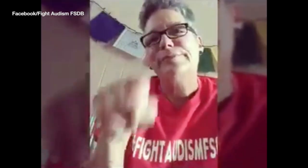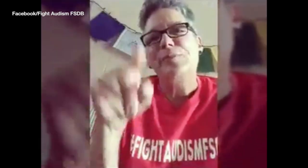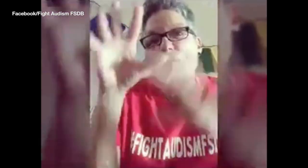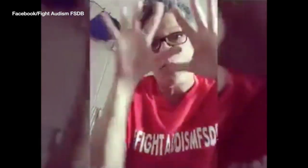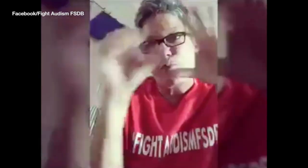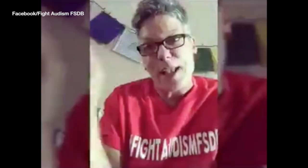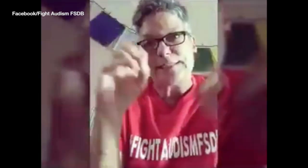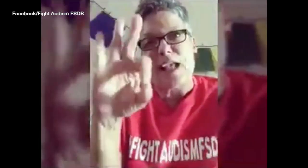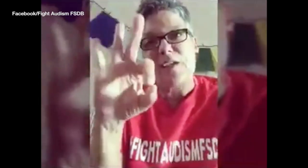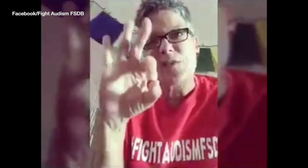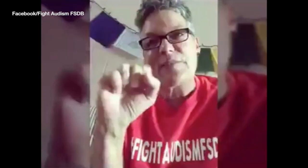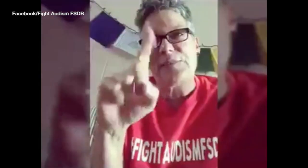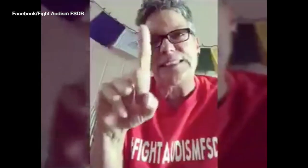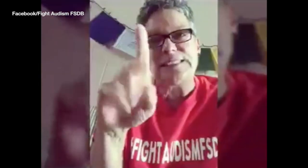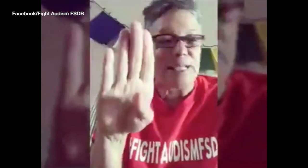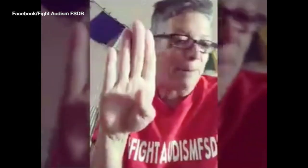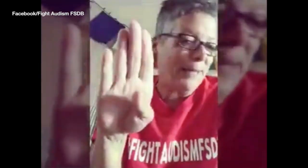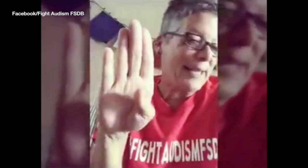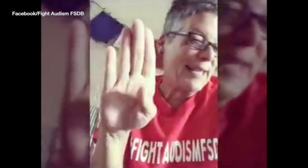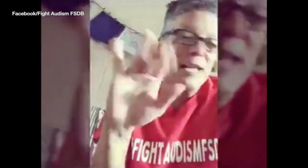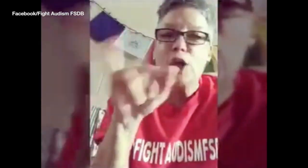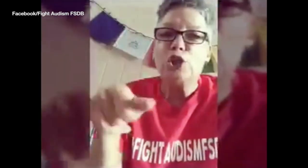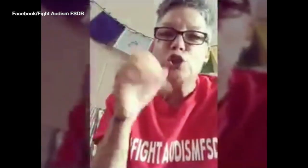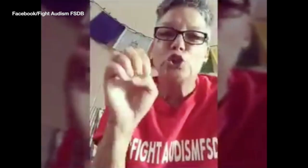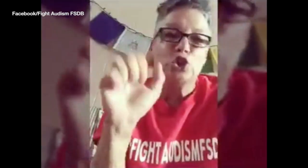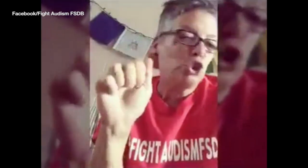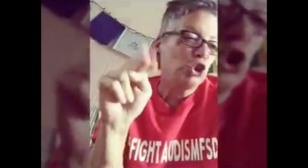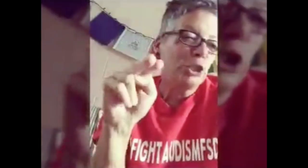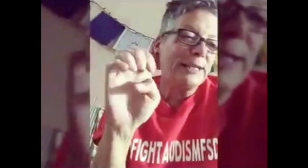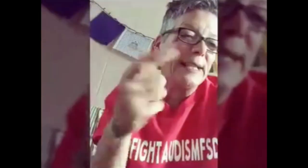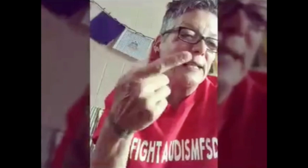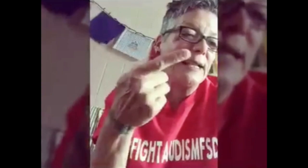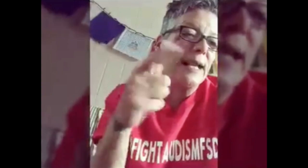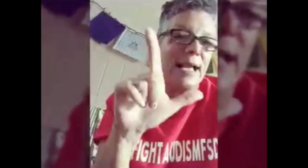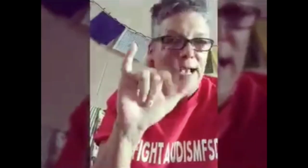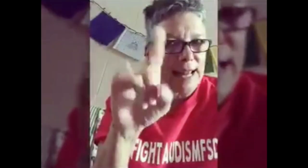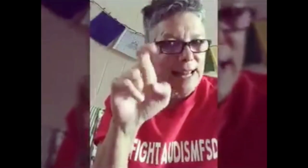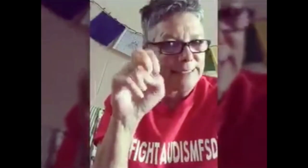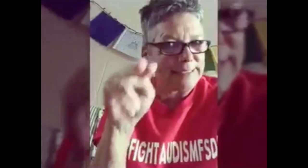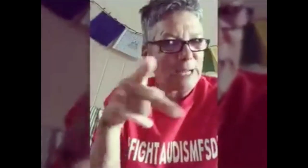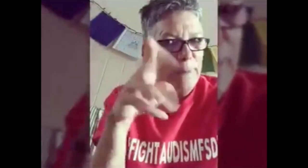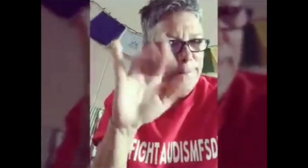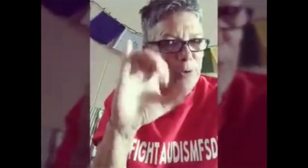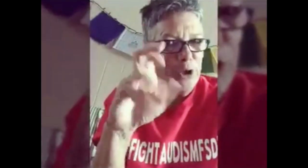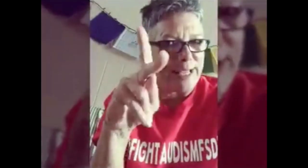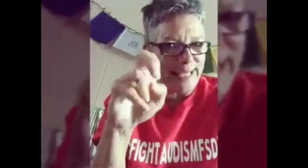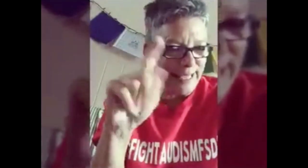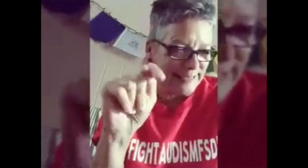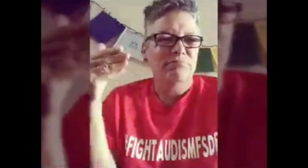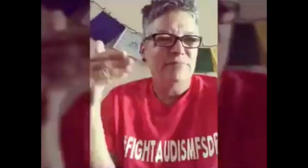The Superintendent of FSDB, Dr. Jeanne Glidden Prickett.